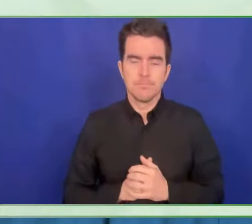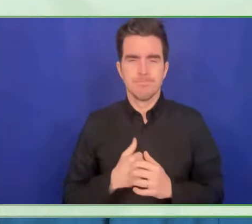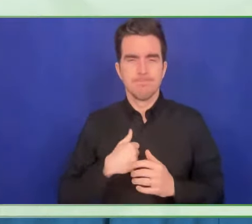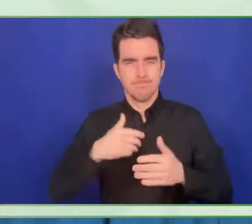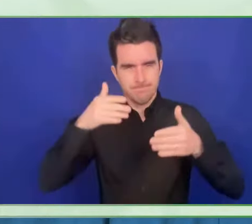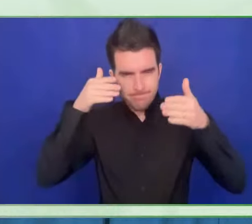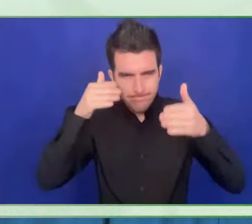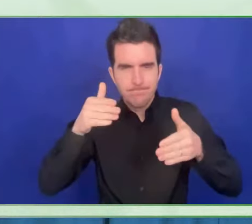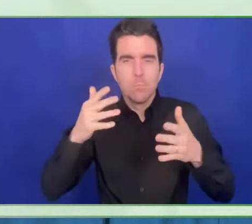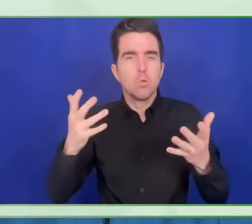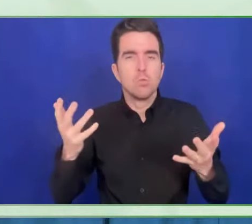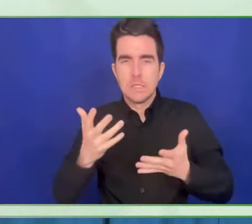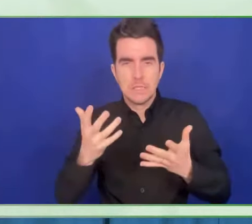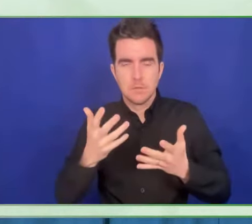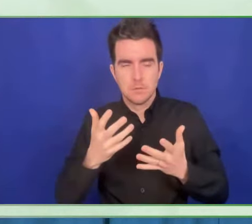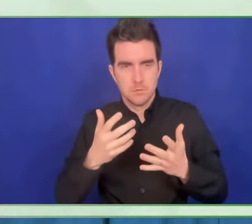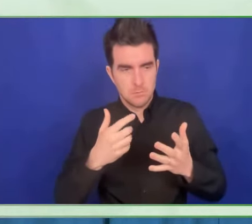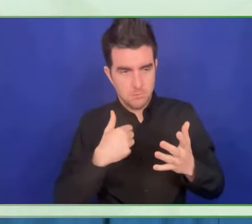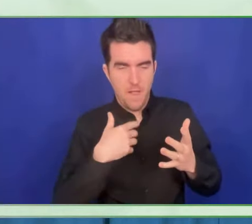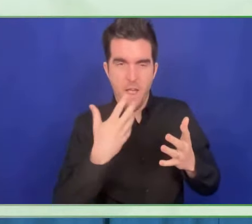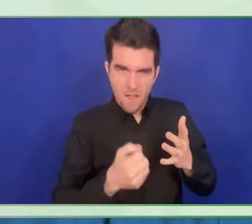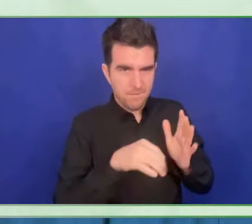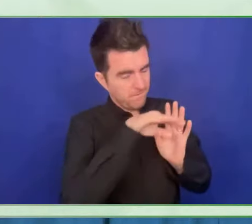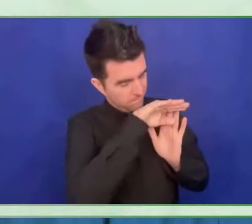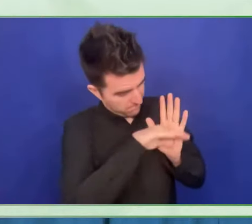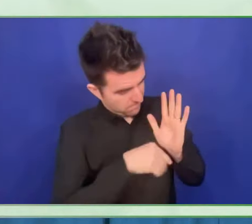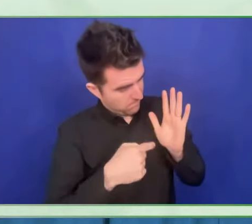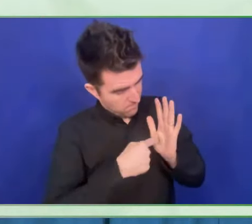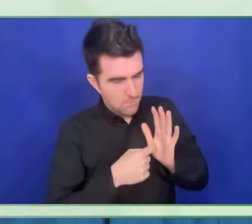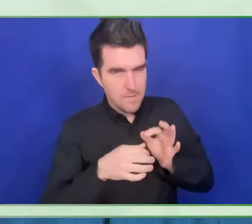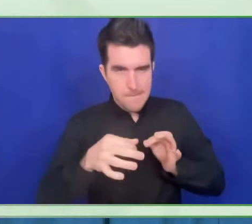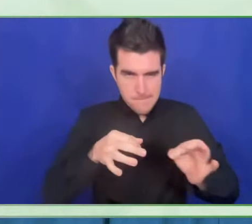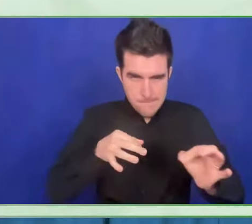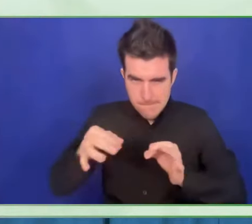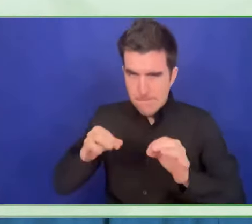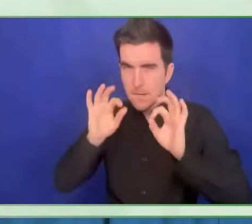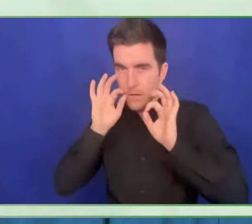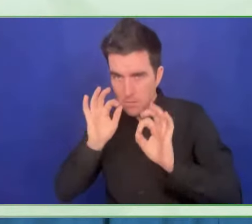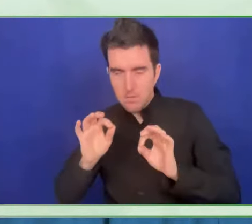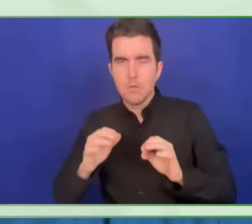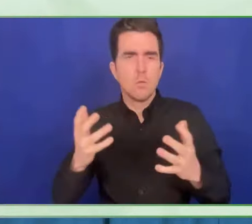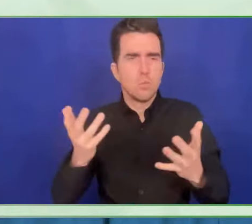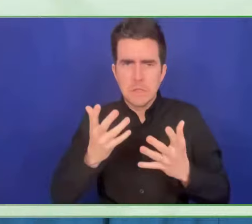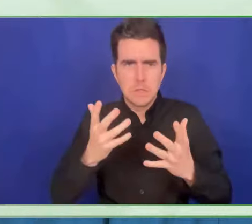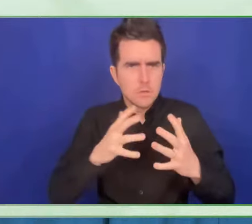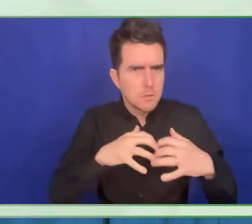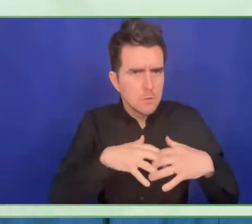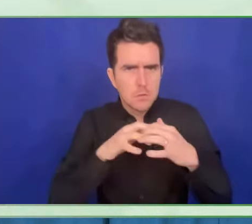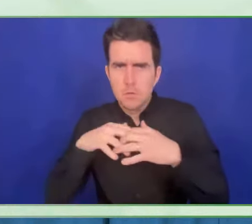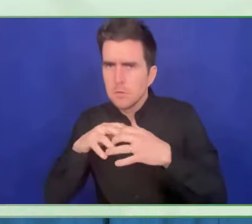In the previous session that we've just finished now I presented some